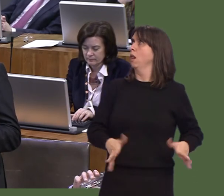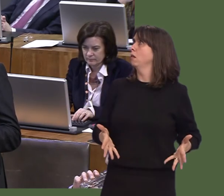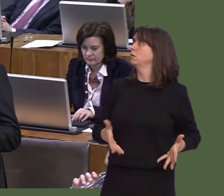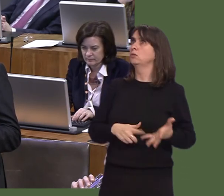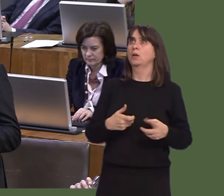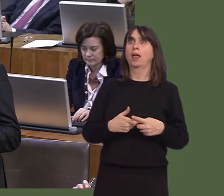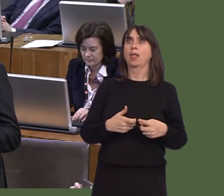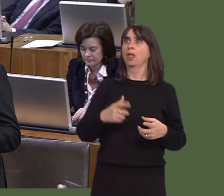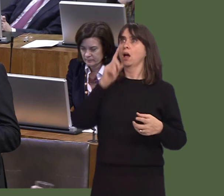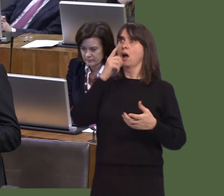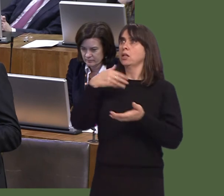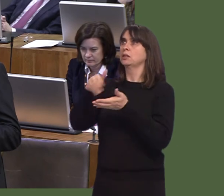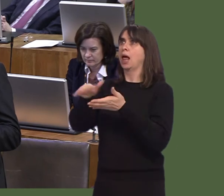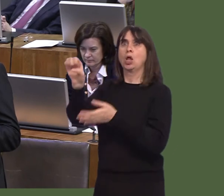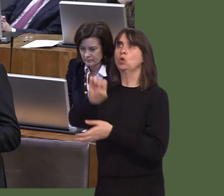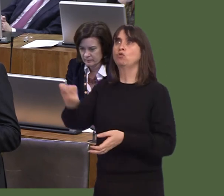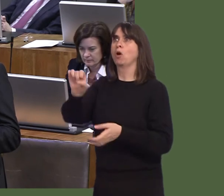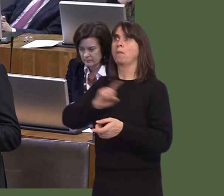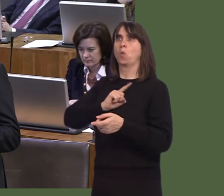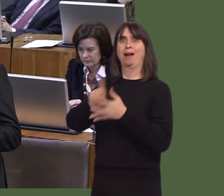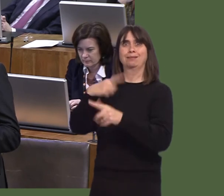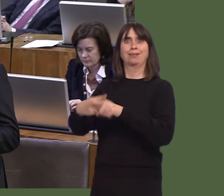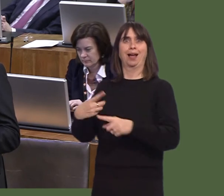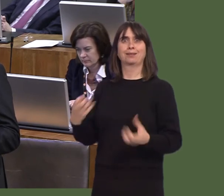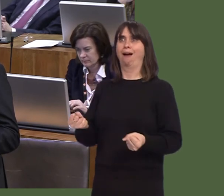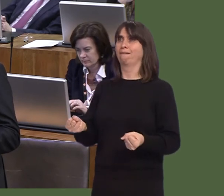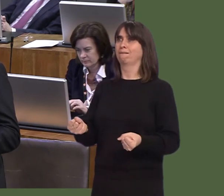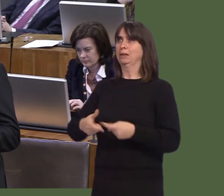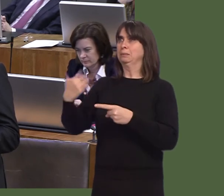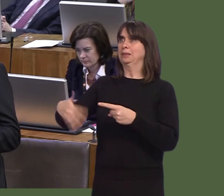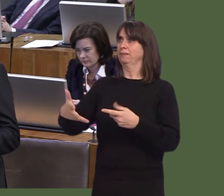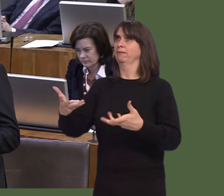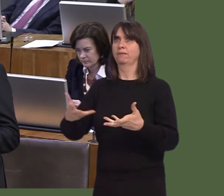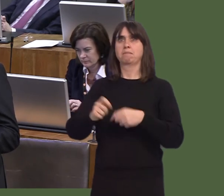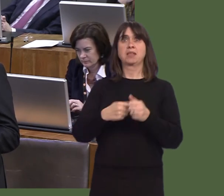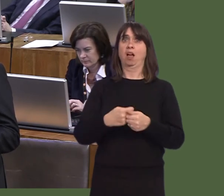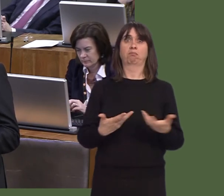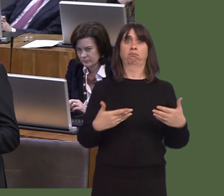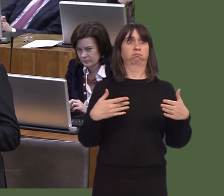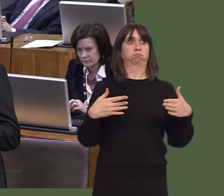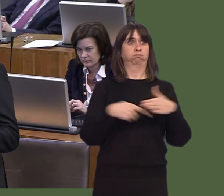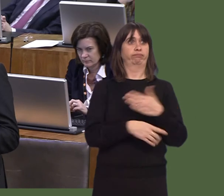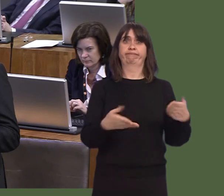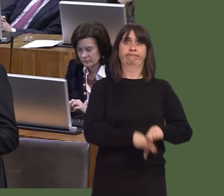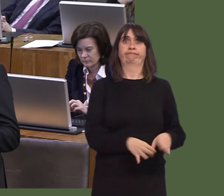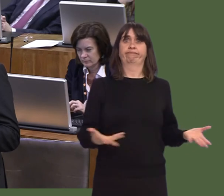We can't afford to have a situation where the maritime border is seen as more difficult, more bureaucratic and more troublesome for freight operators than the border between